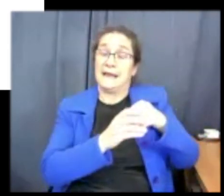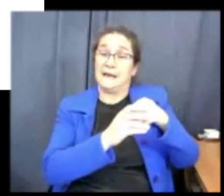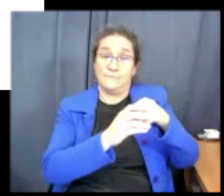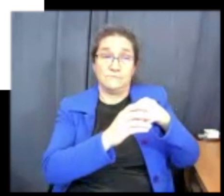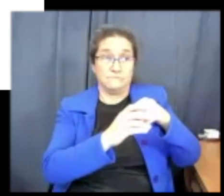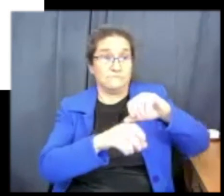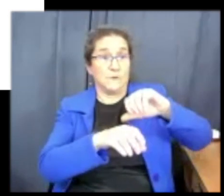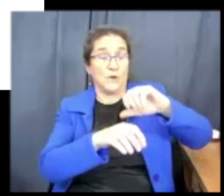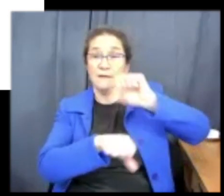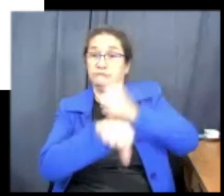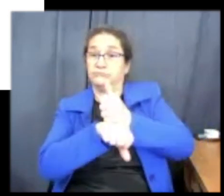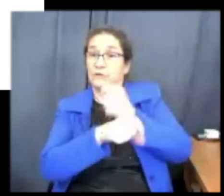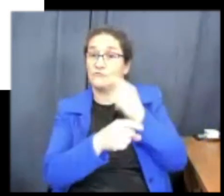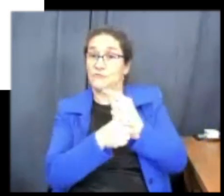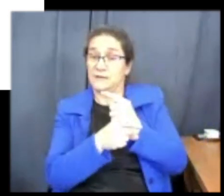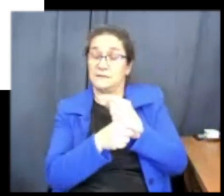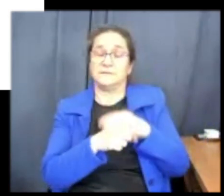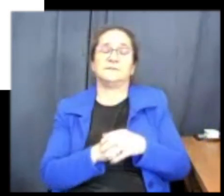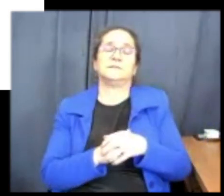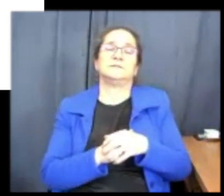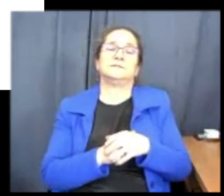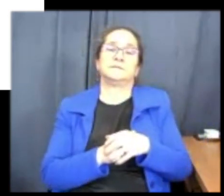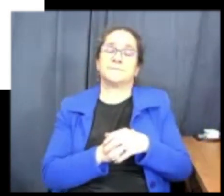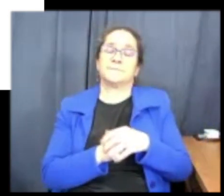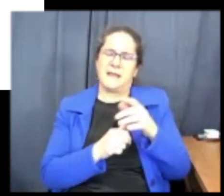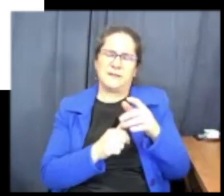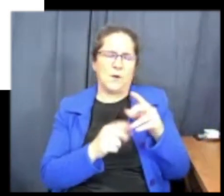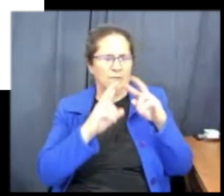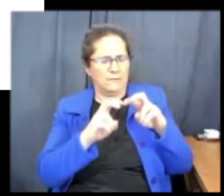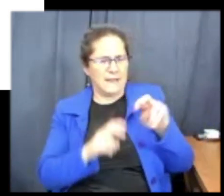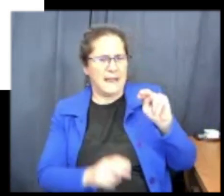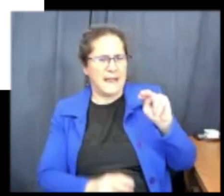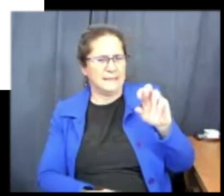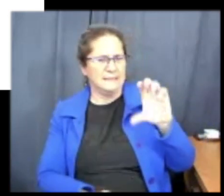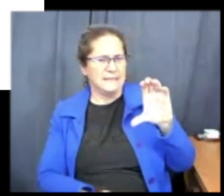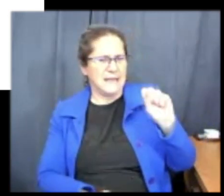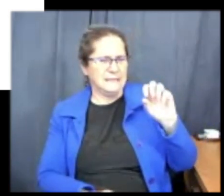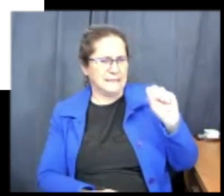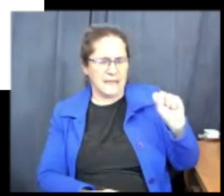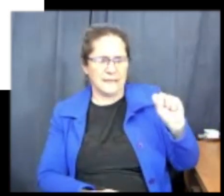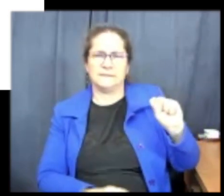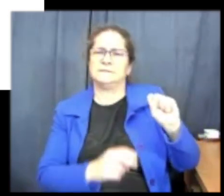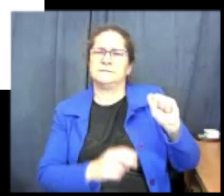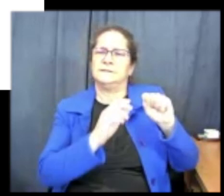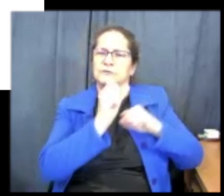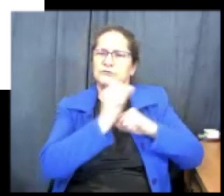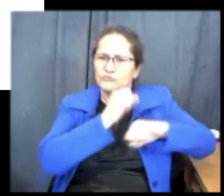And when looking at your NTSS structures and processes and co-planning also look at your LRE data